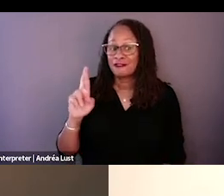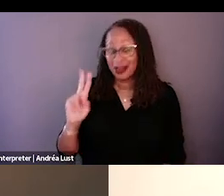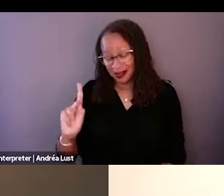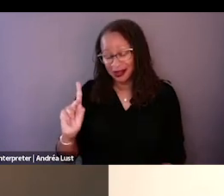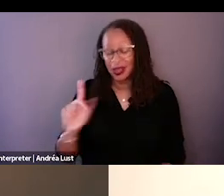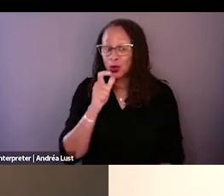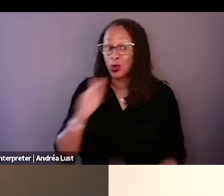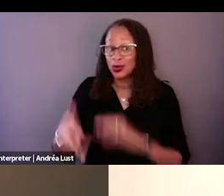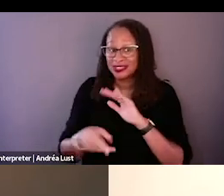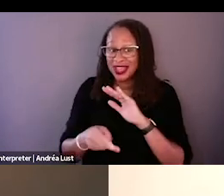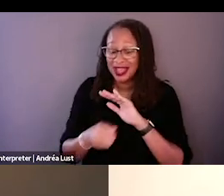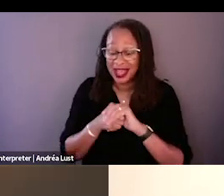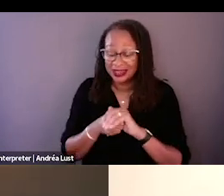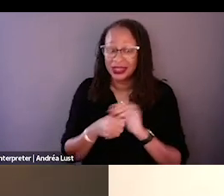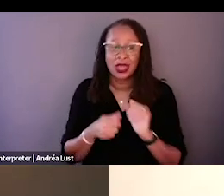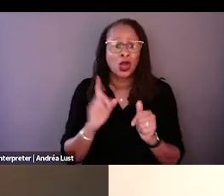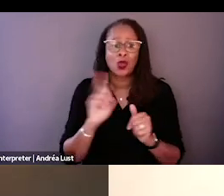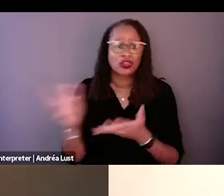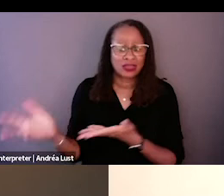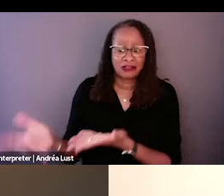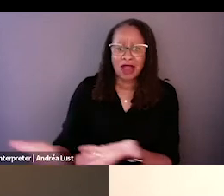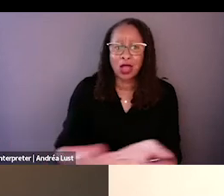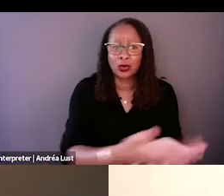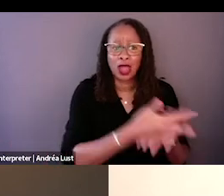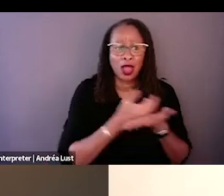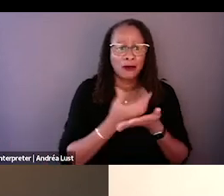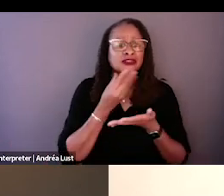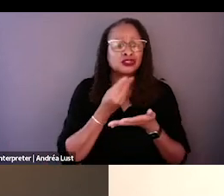respectful -- Bianca Stigter: Both at the same time.